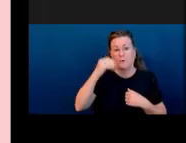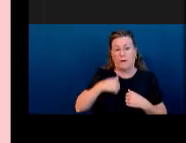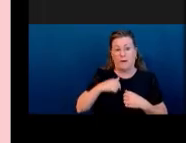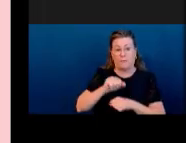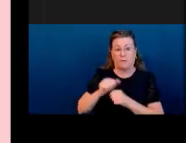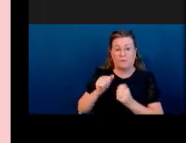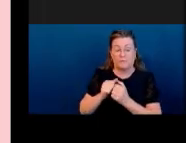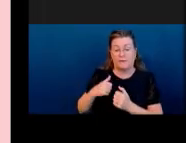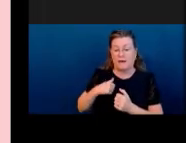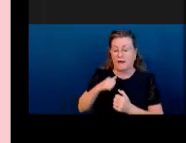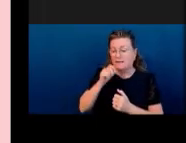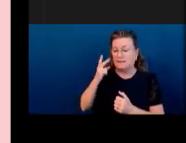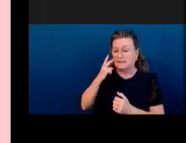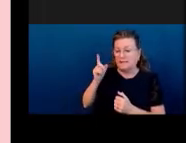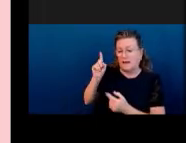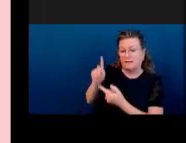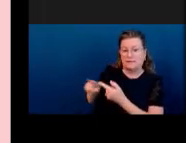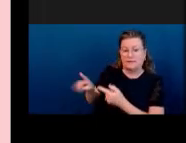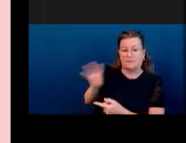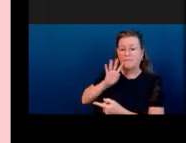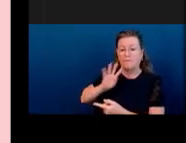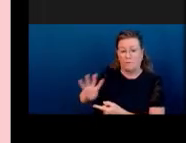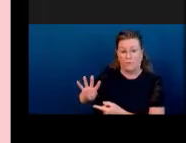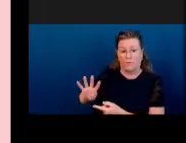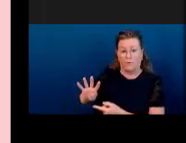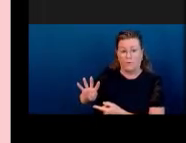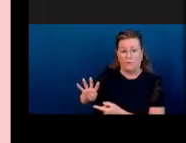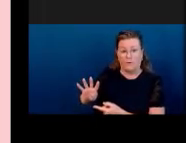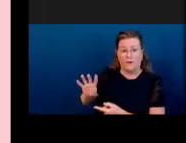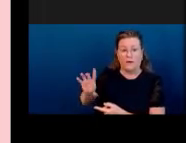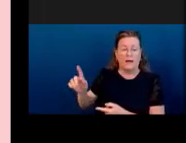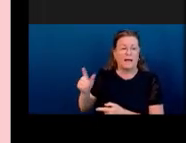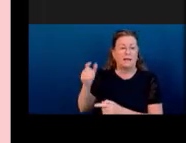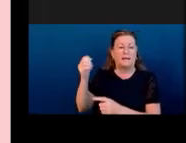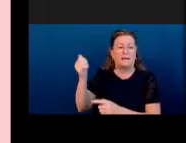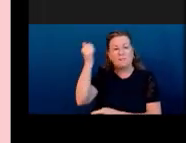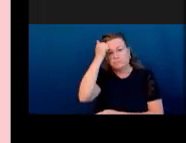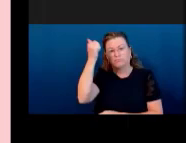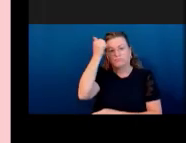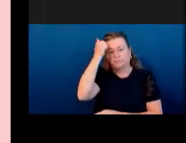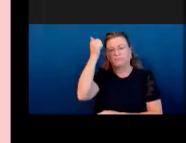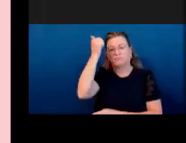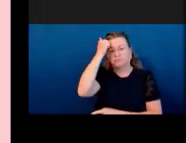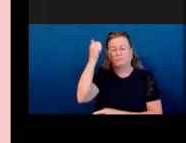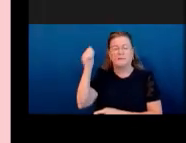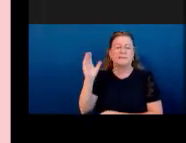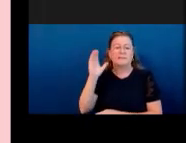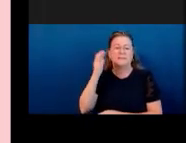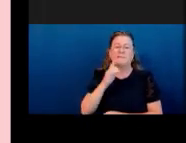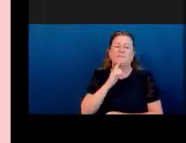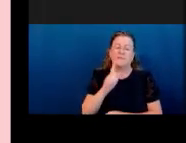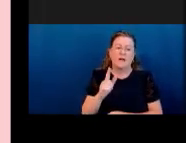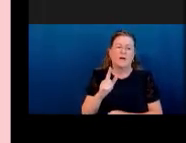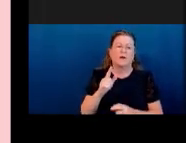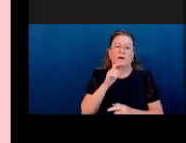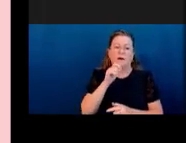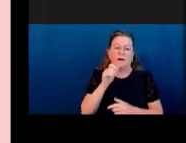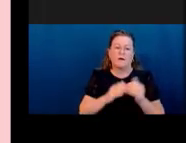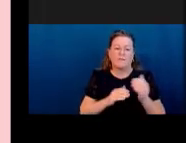see him until he was four, and he would hit himself in the head a lot. He seemed really uncomfortable. He would only eat